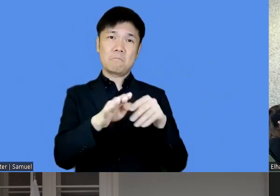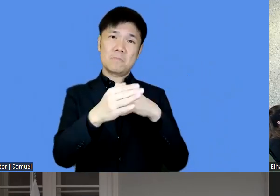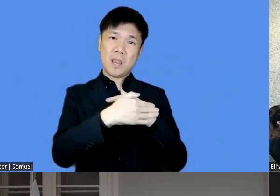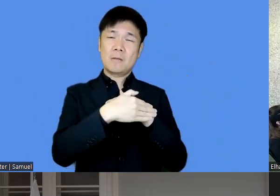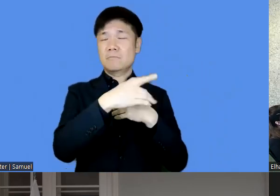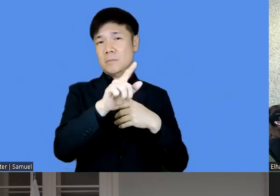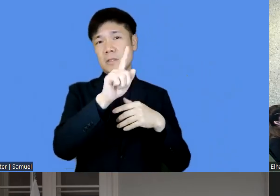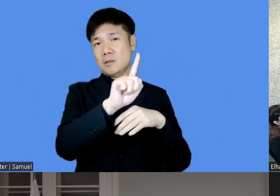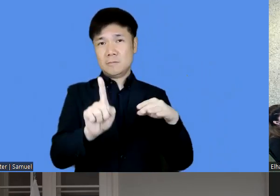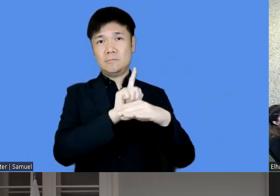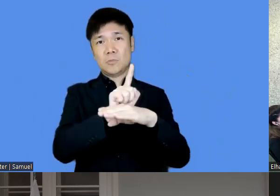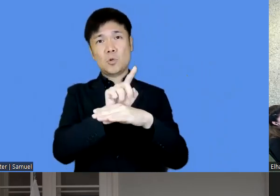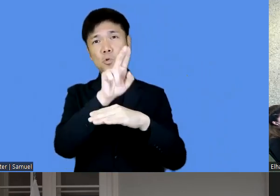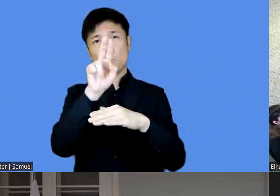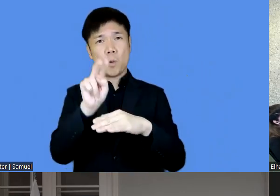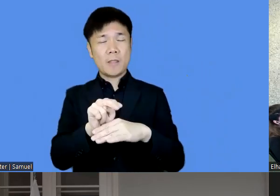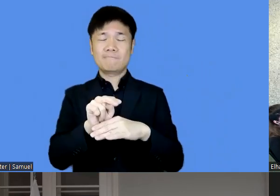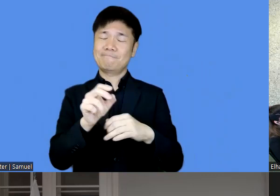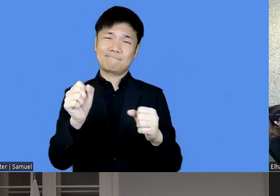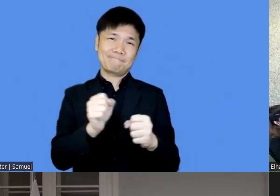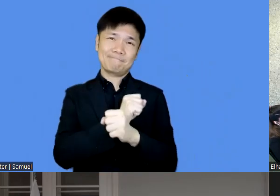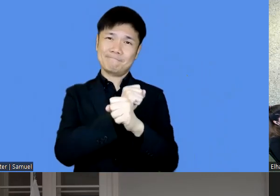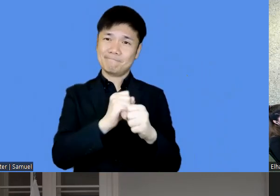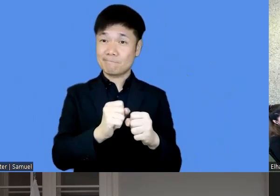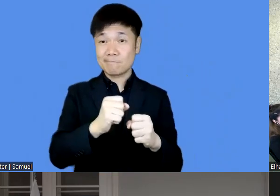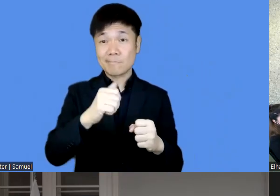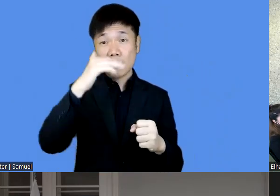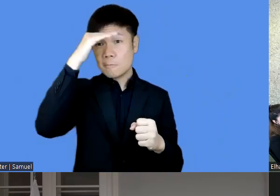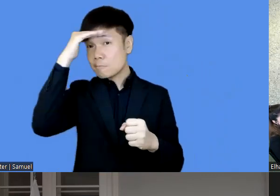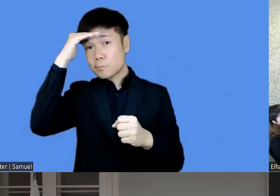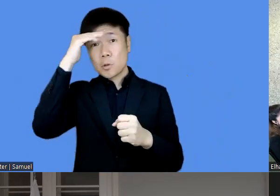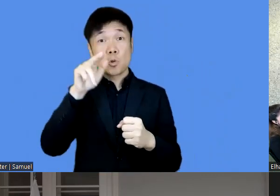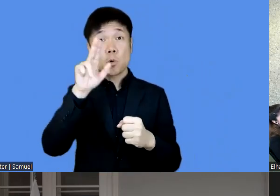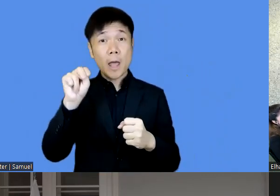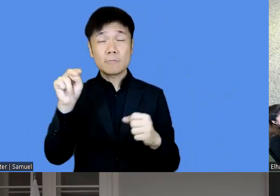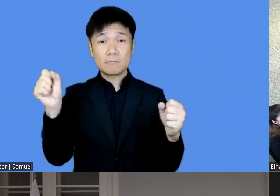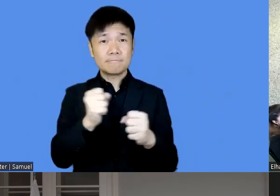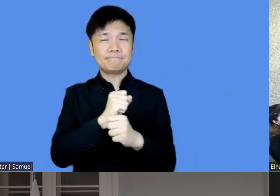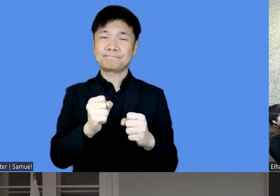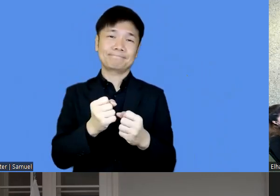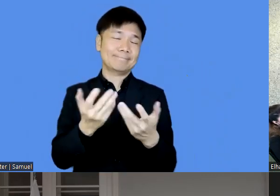so I don't think we have any from them in the audience, but we have tried to reach out